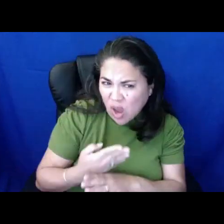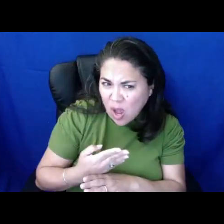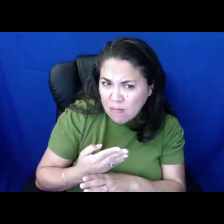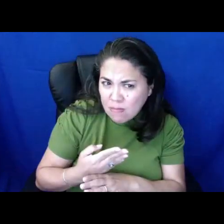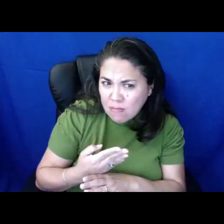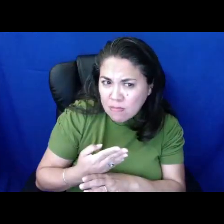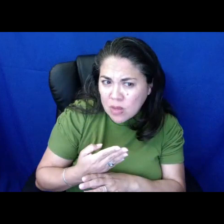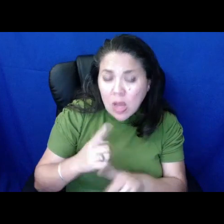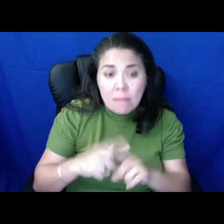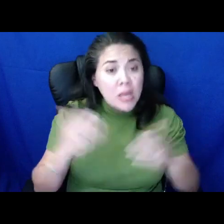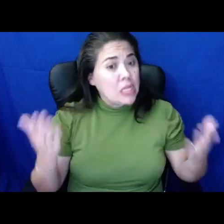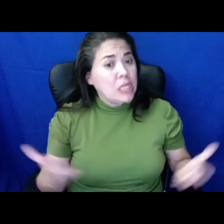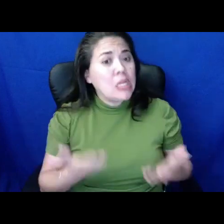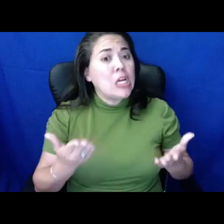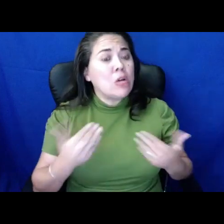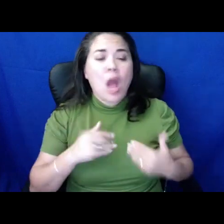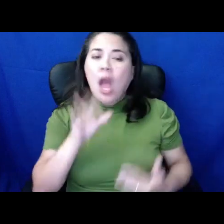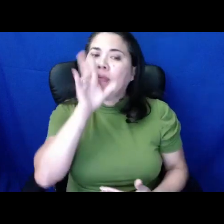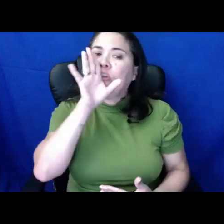Leslie McIntosh: But here I am talking like I don't have seen.